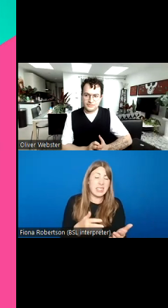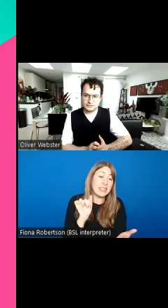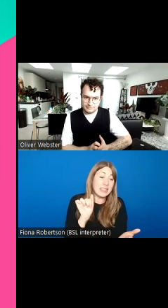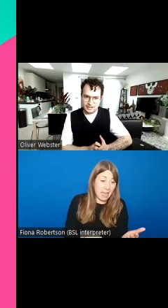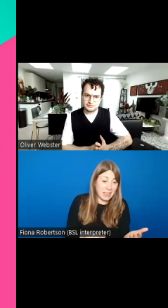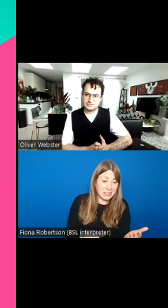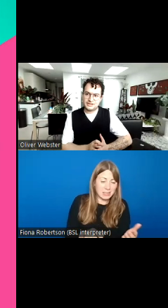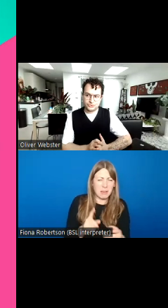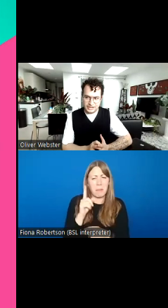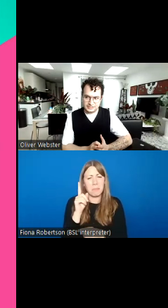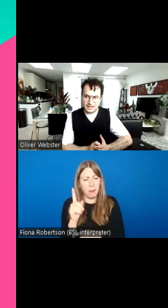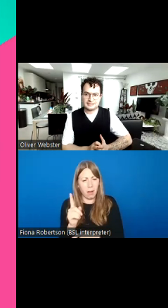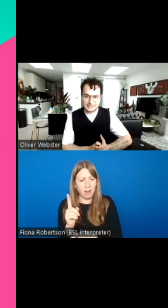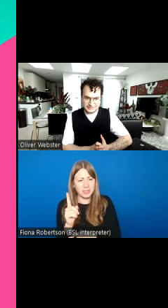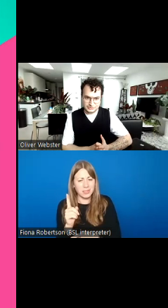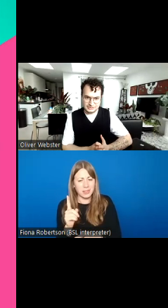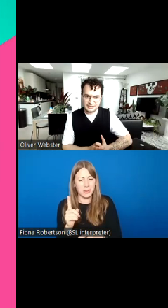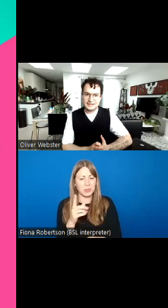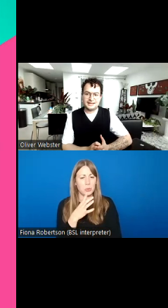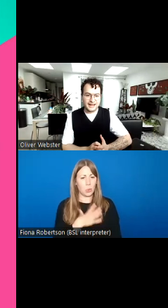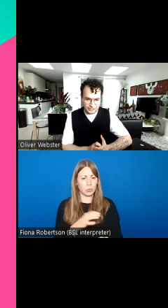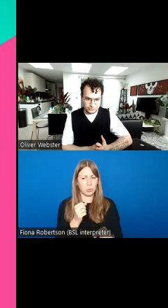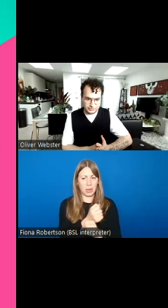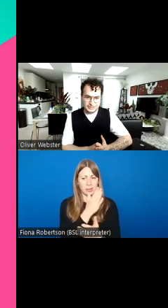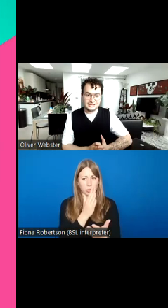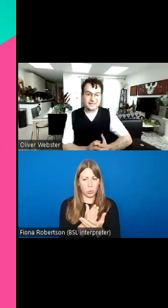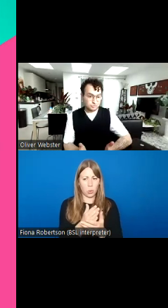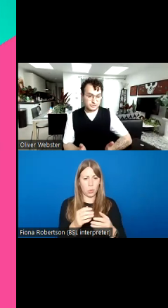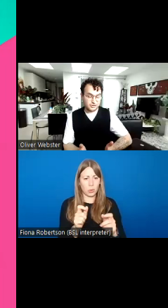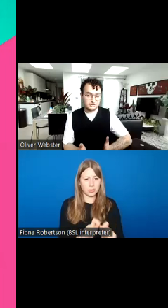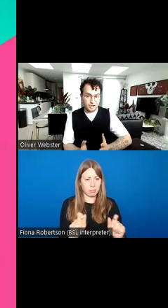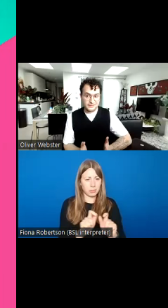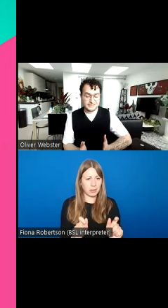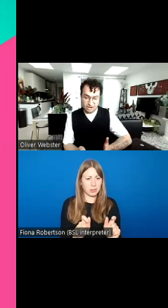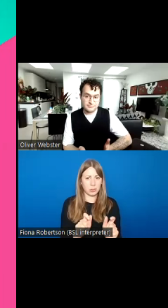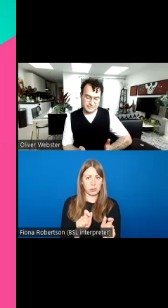are the subtitles that they create accessible and accurate, and also, are they timely?